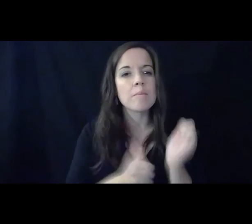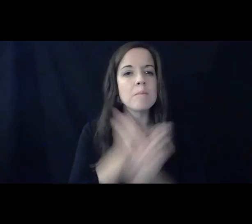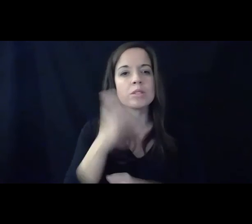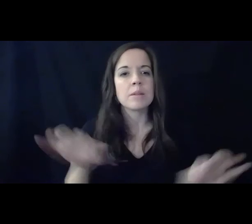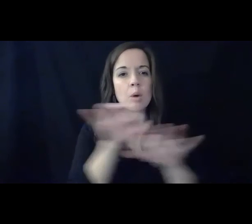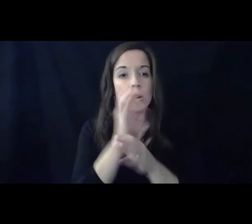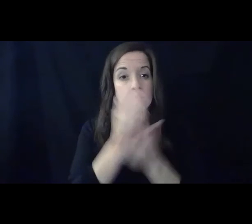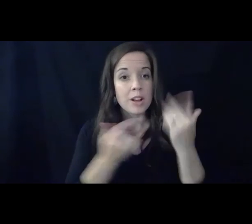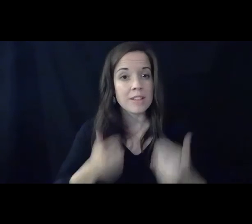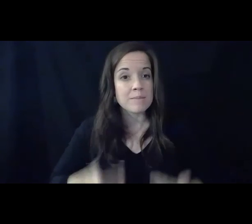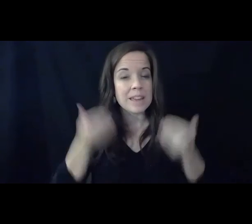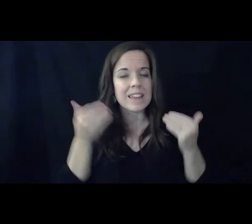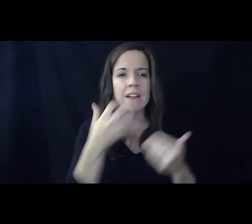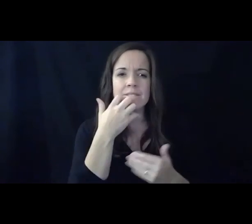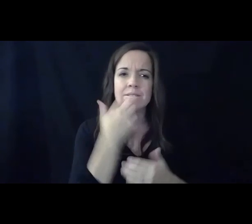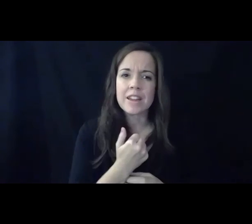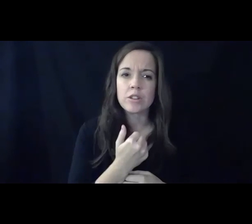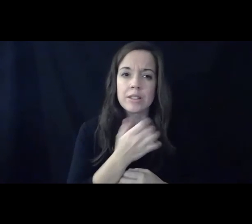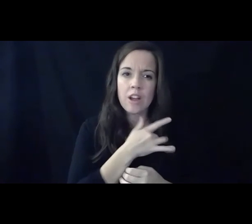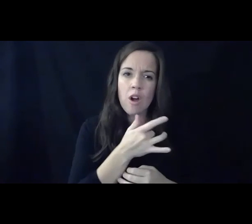vital, like a heart a man gets the thrill of bursting